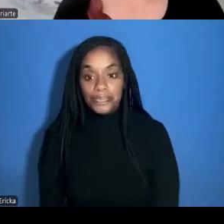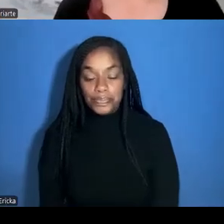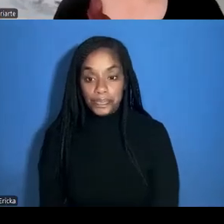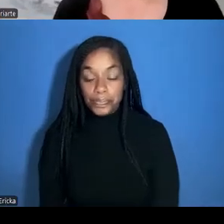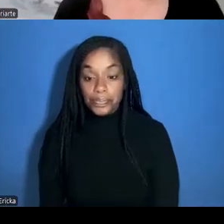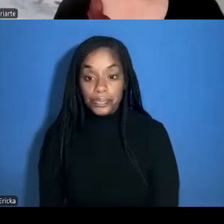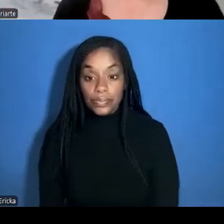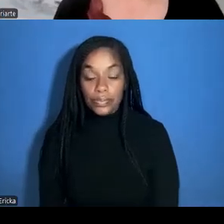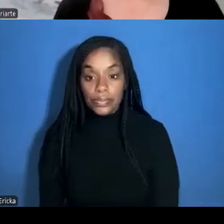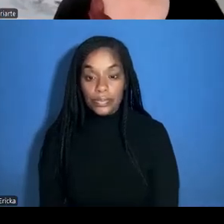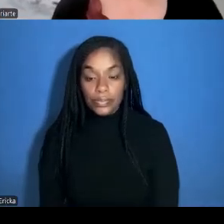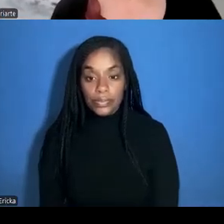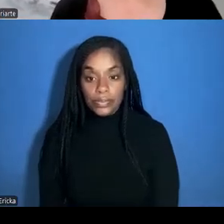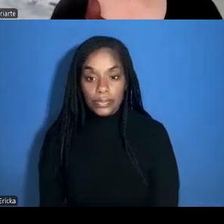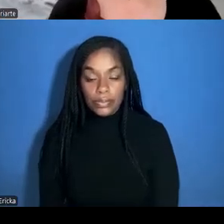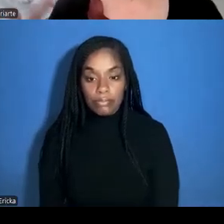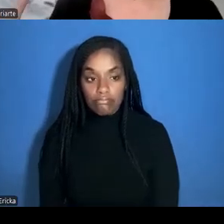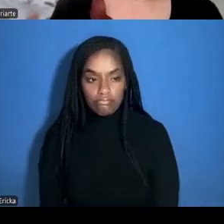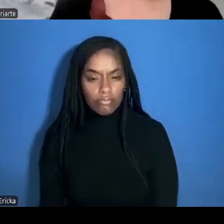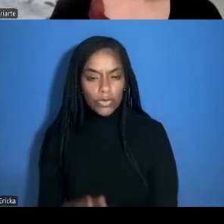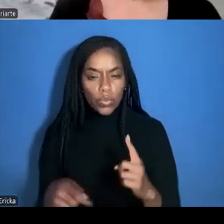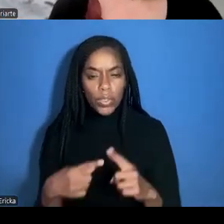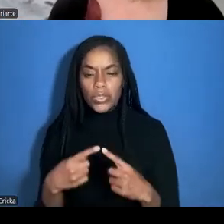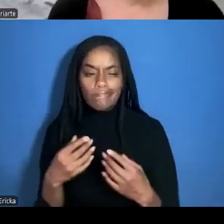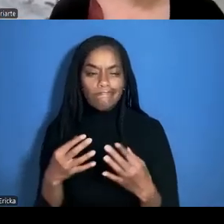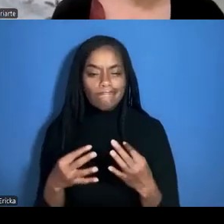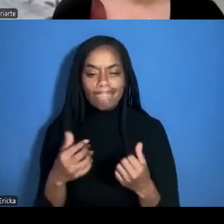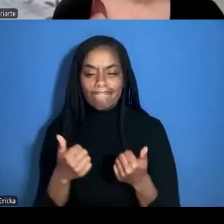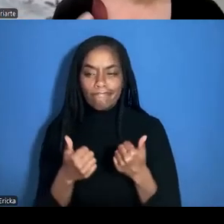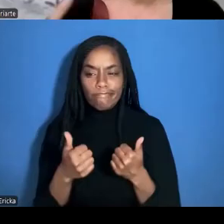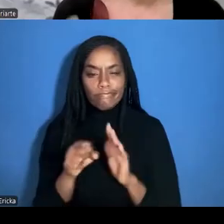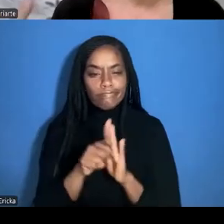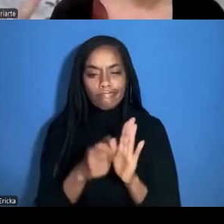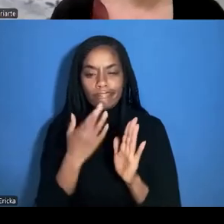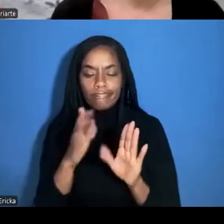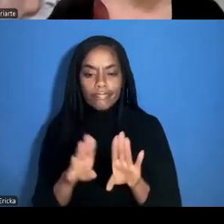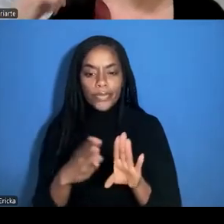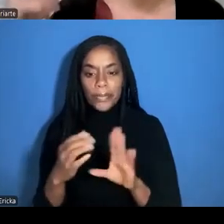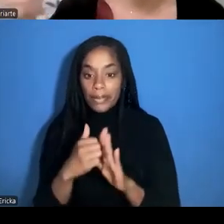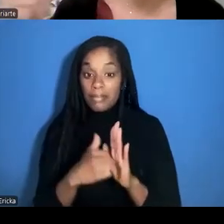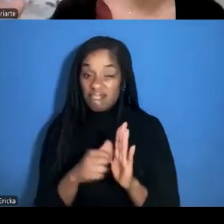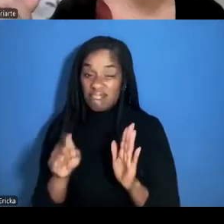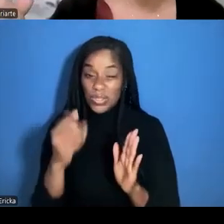you know, which state to open the account. And it's something that you need to know, you can only have one.